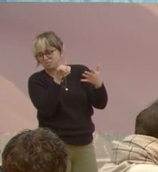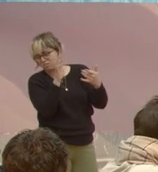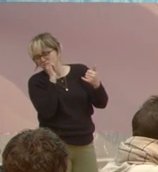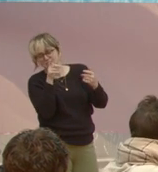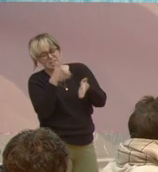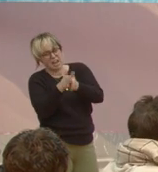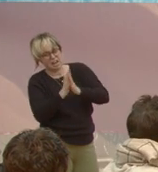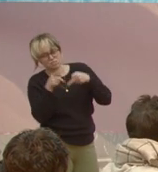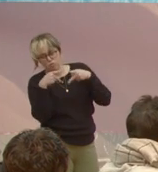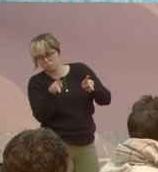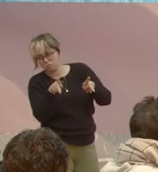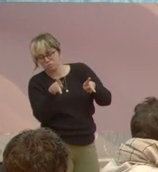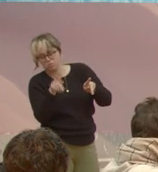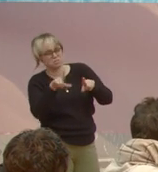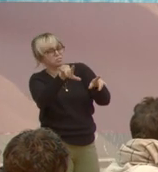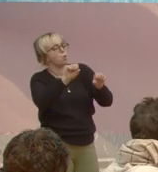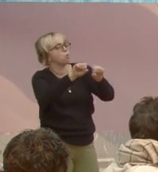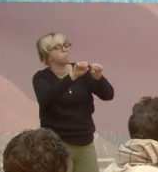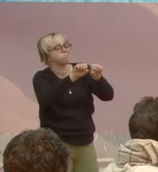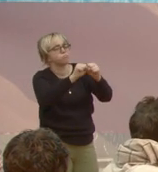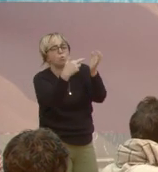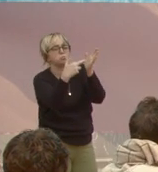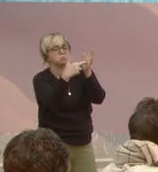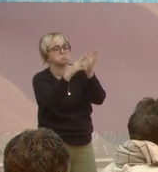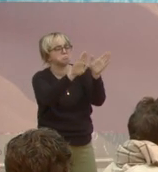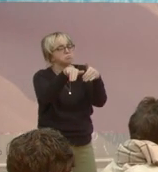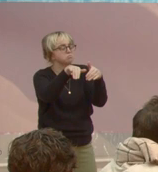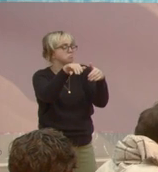permissions he broke the rules in the mob sometimes. And that